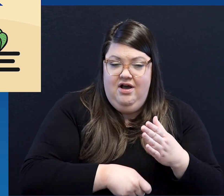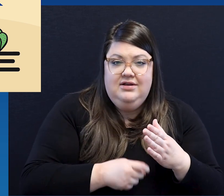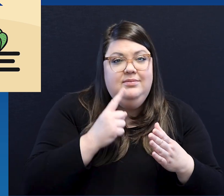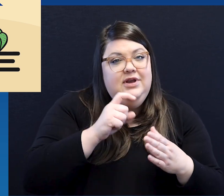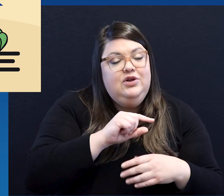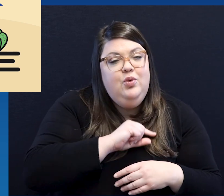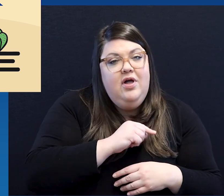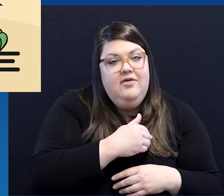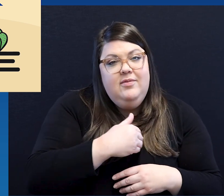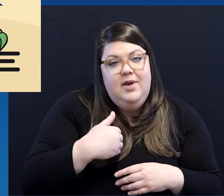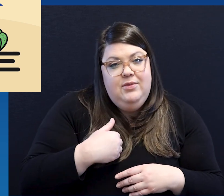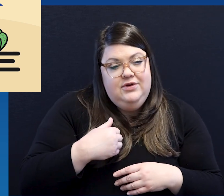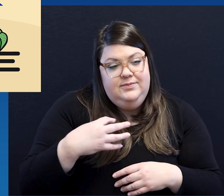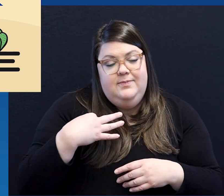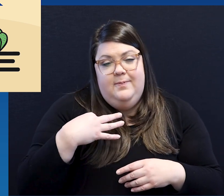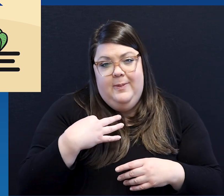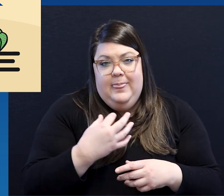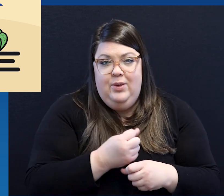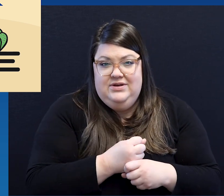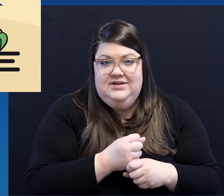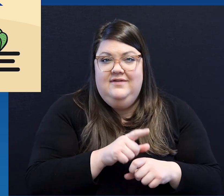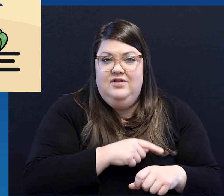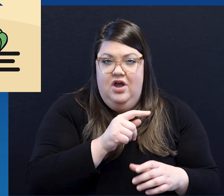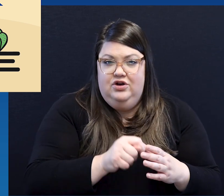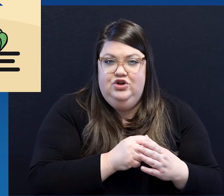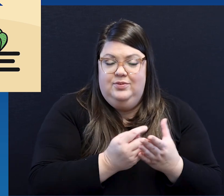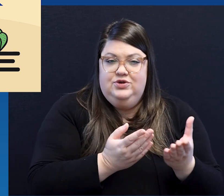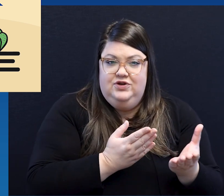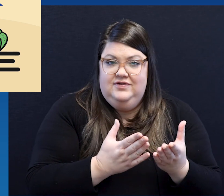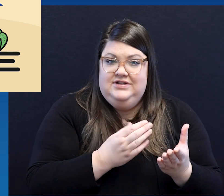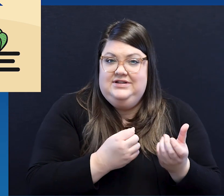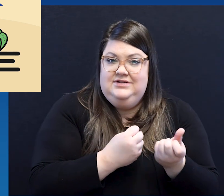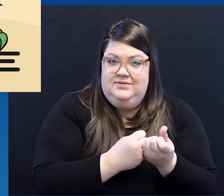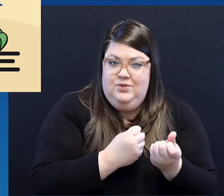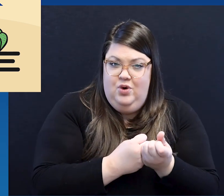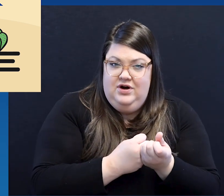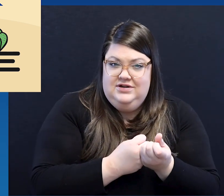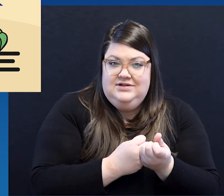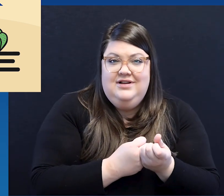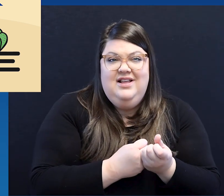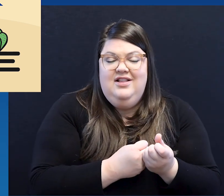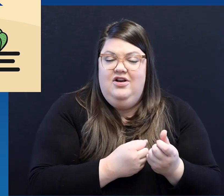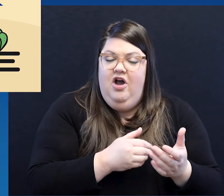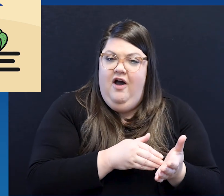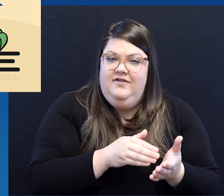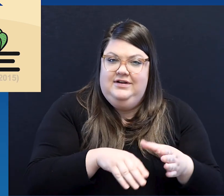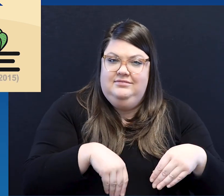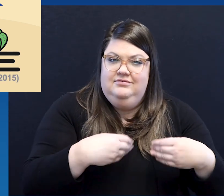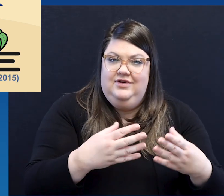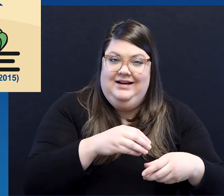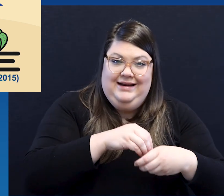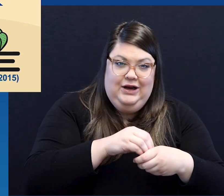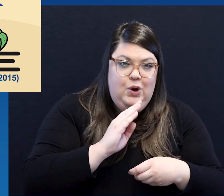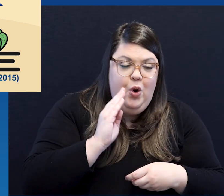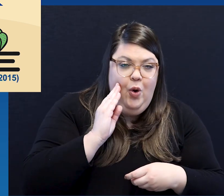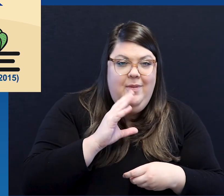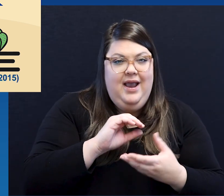but account for approximately 21.7% of the costs. One of the reasons long-term care accounts for higher costs